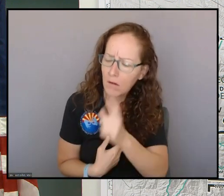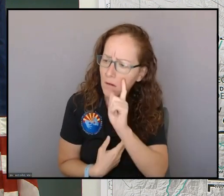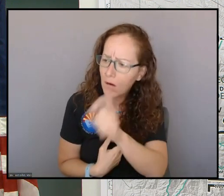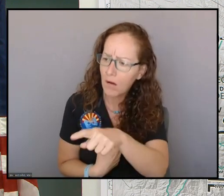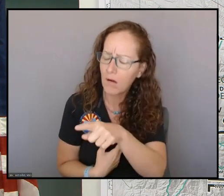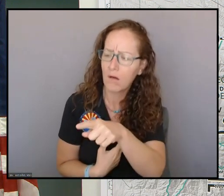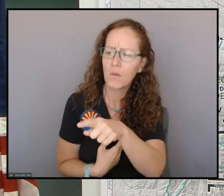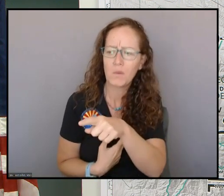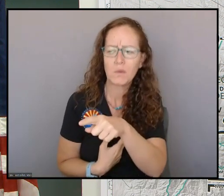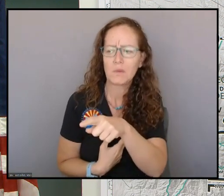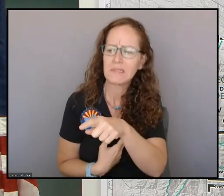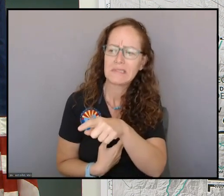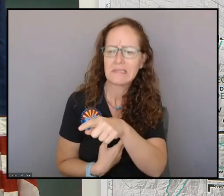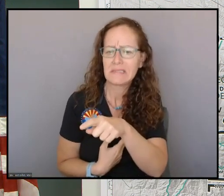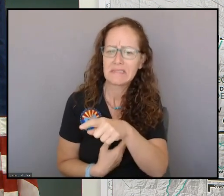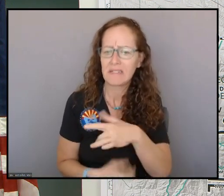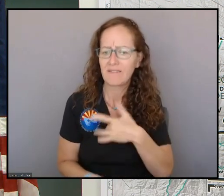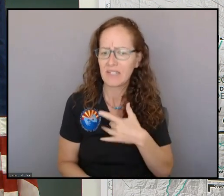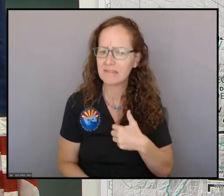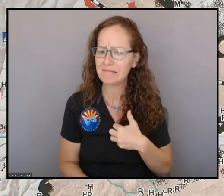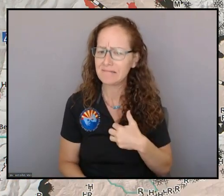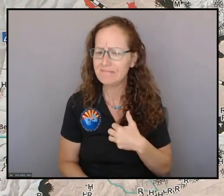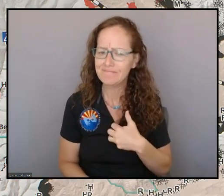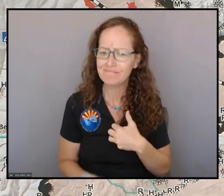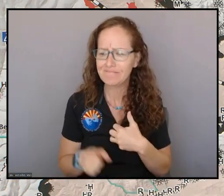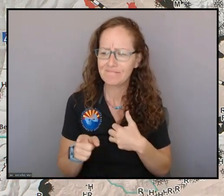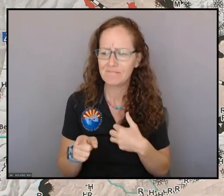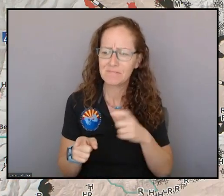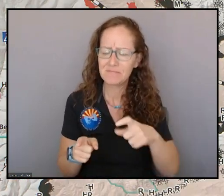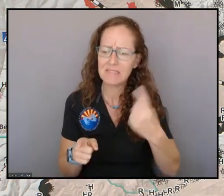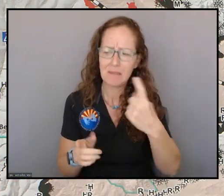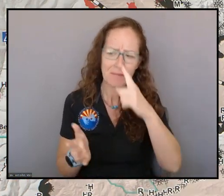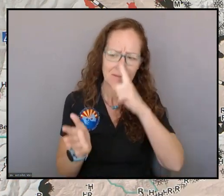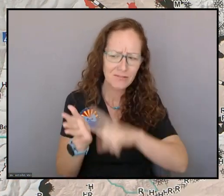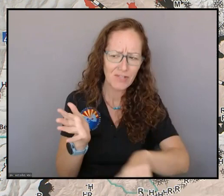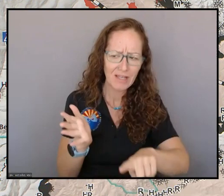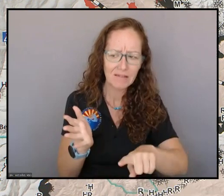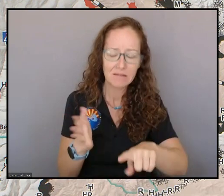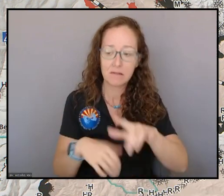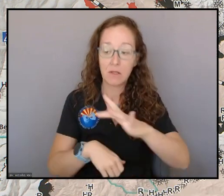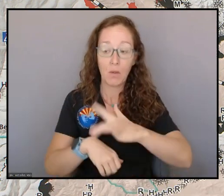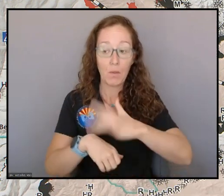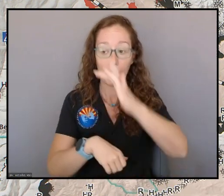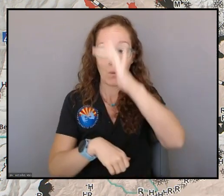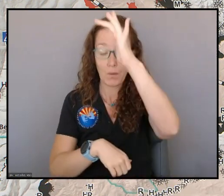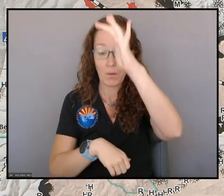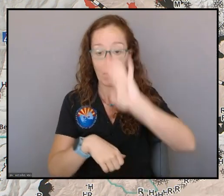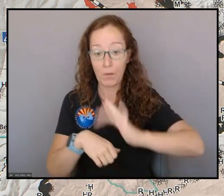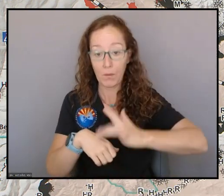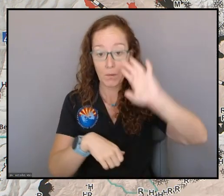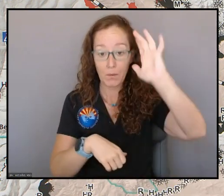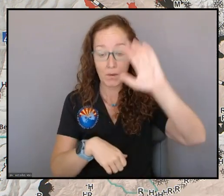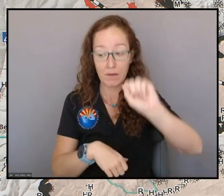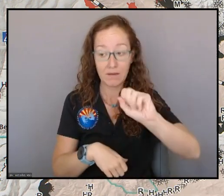needs investigating or looked at, smokes, or you see something along the fire, the roads that you're driving along, and you